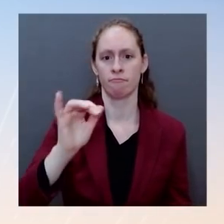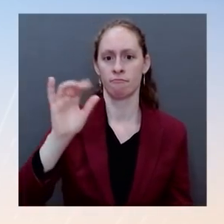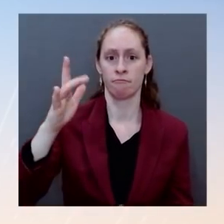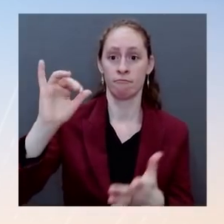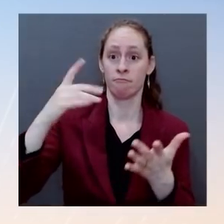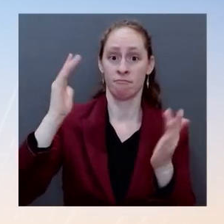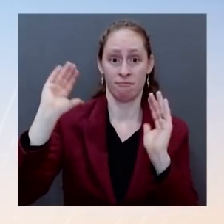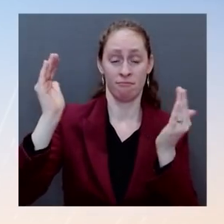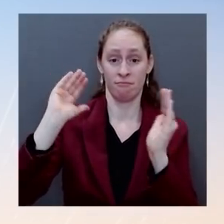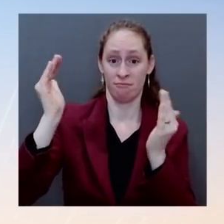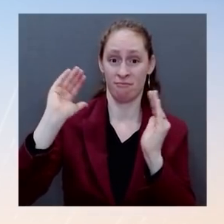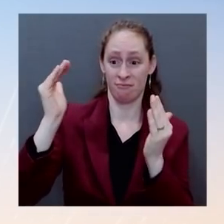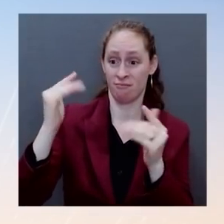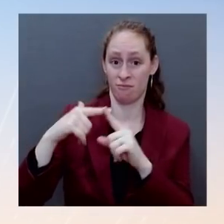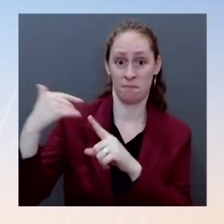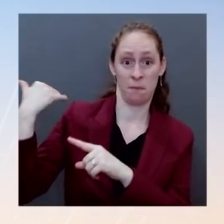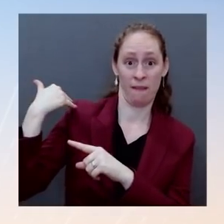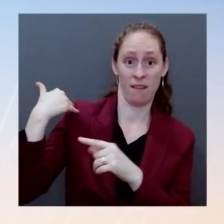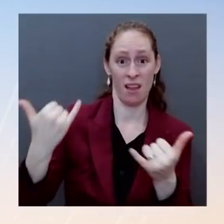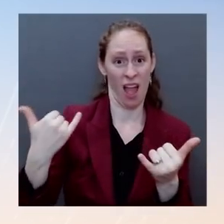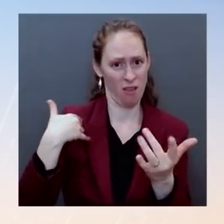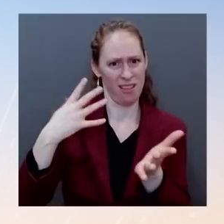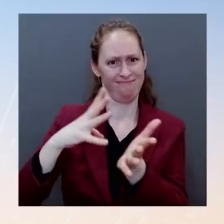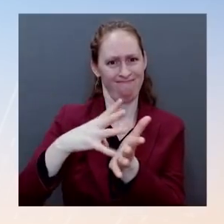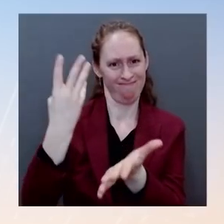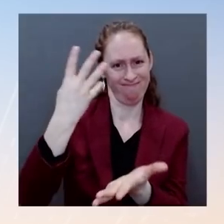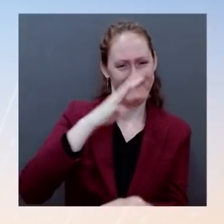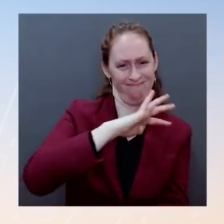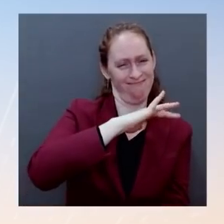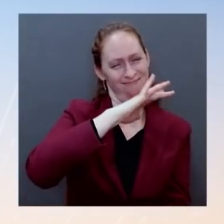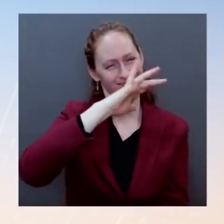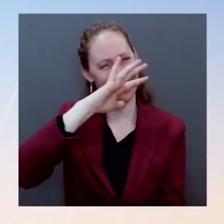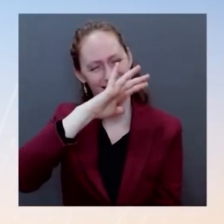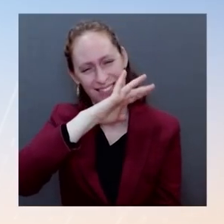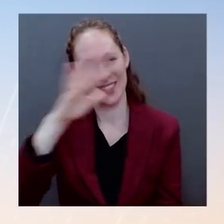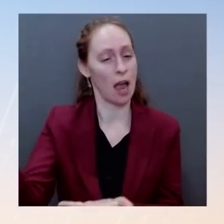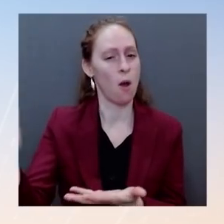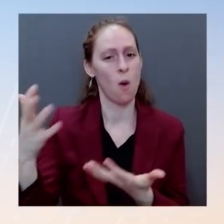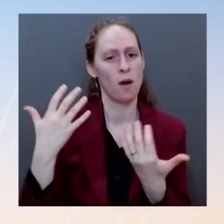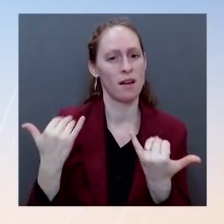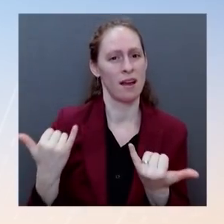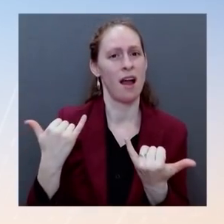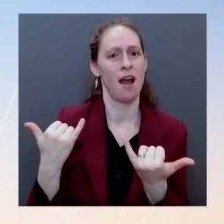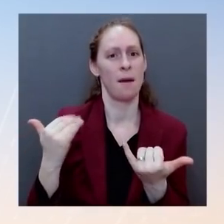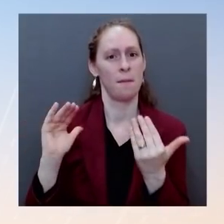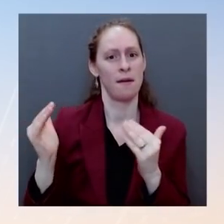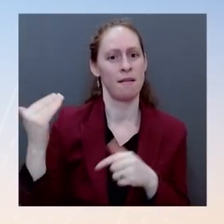And we also took a number of steps through that period of time to expand the number of tests that were on the market.